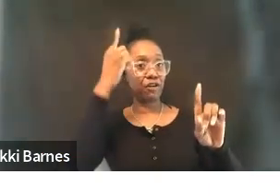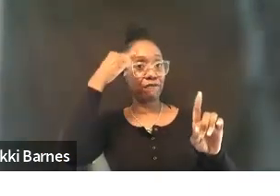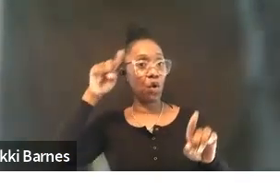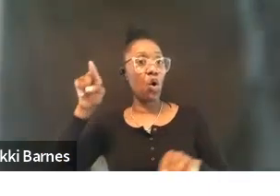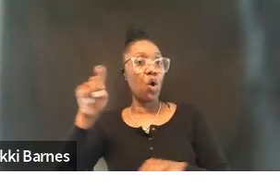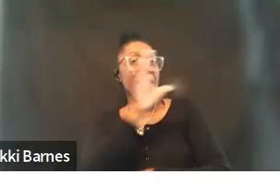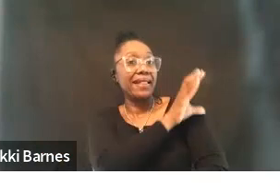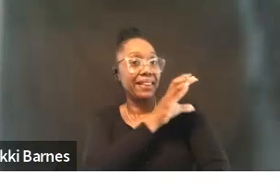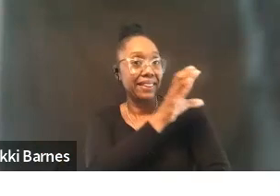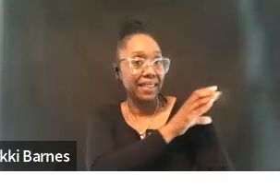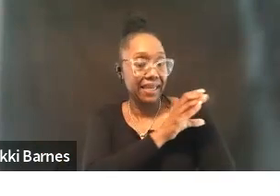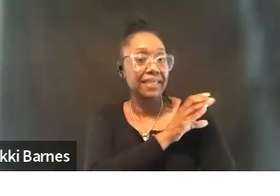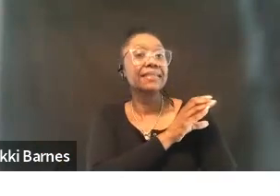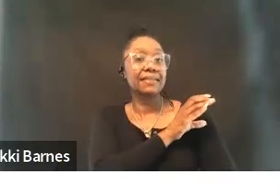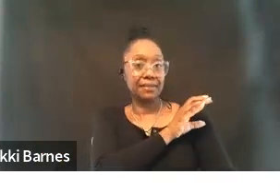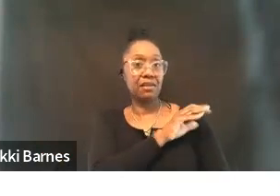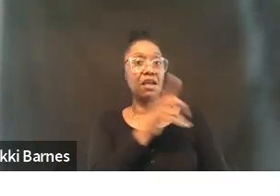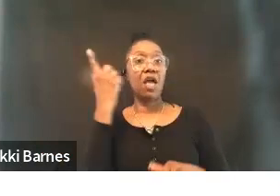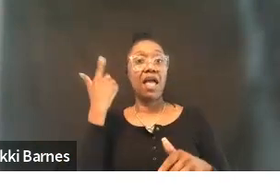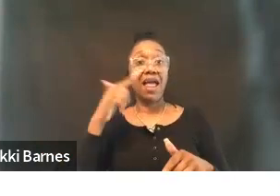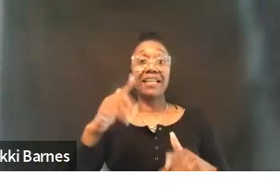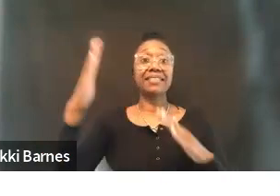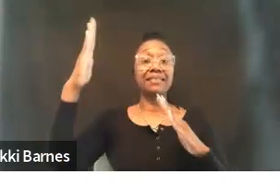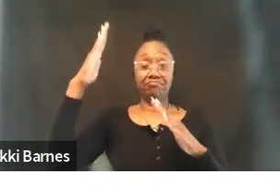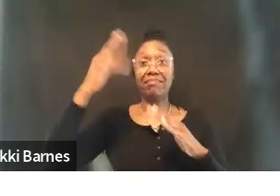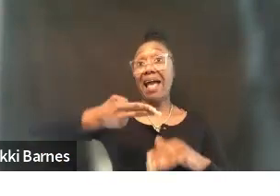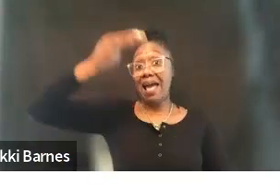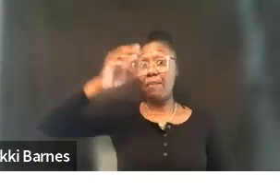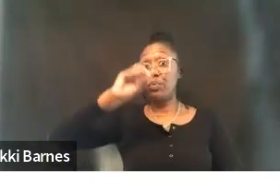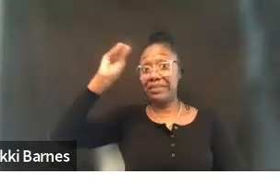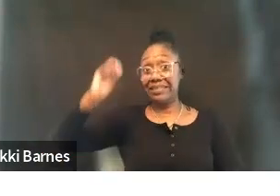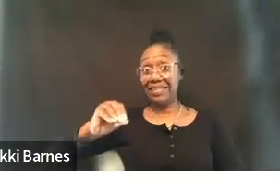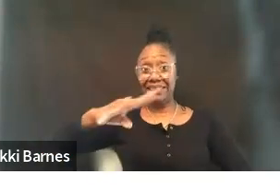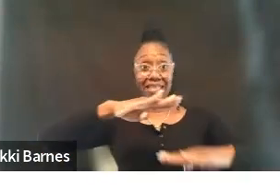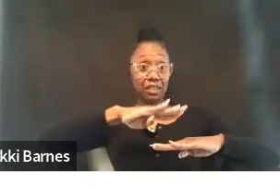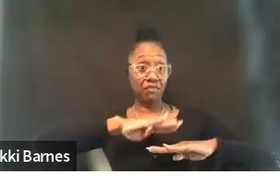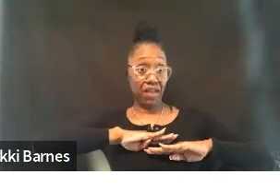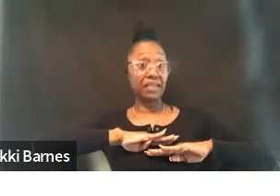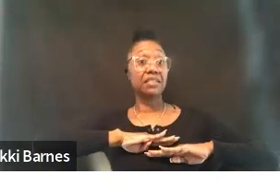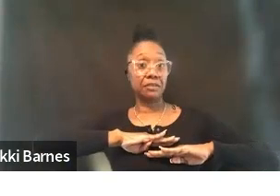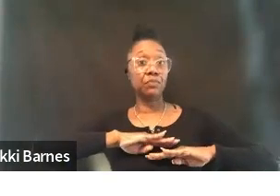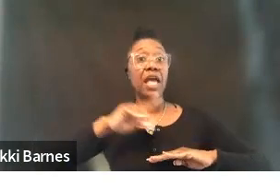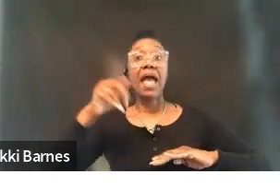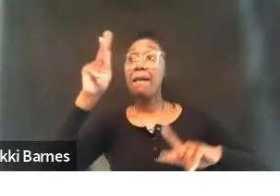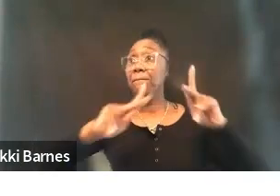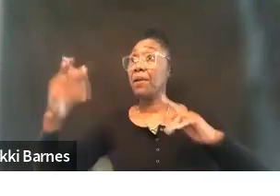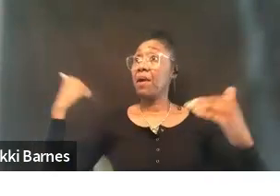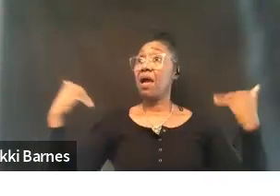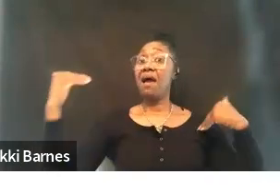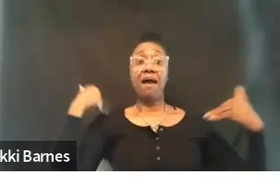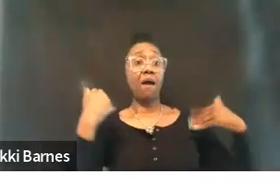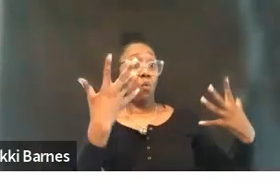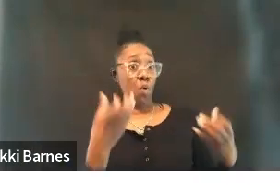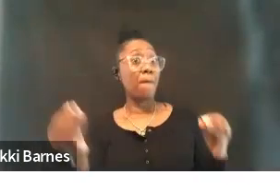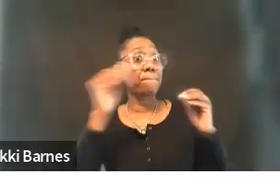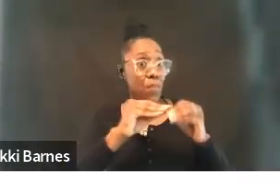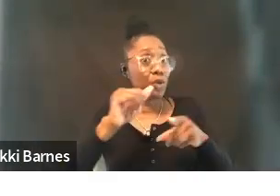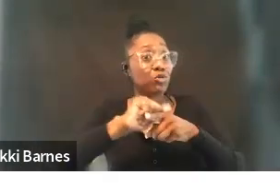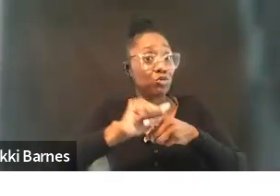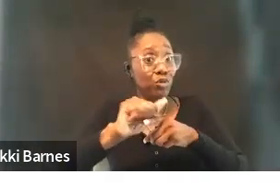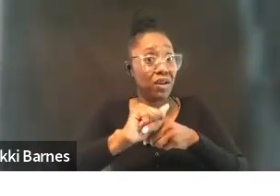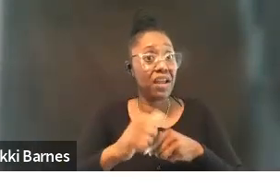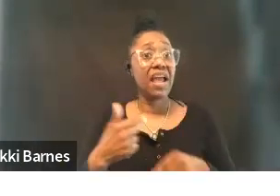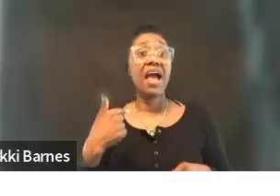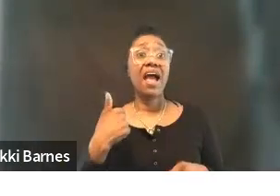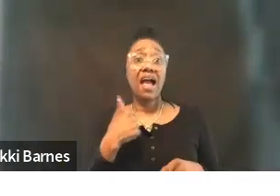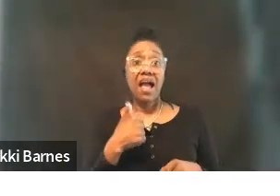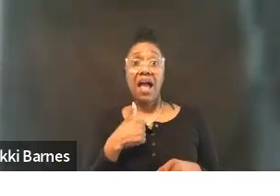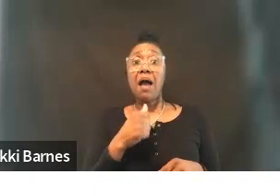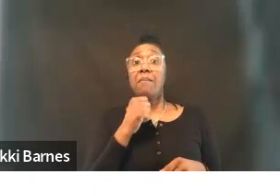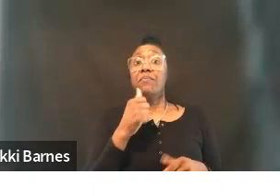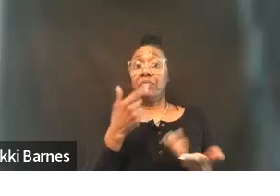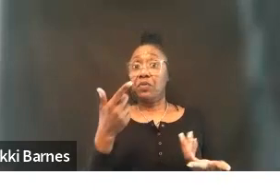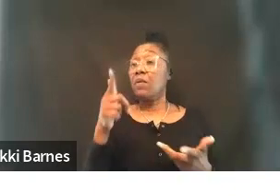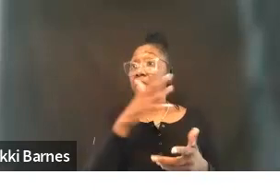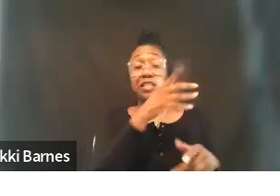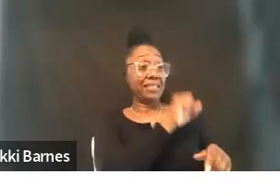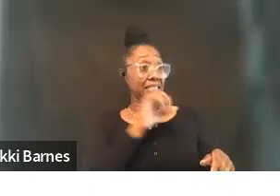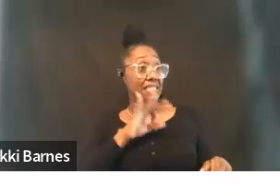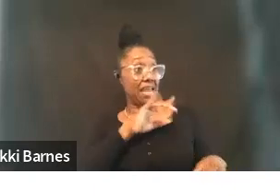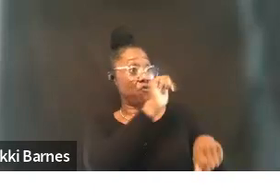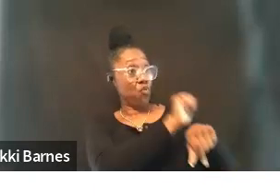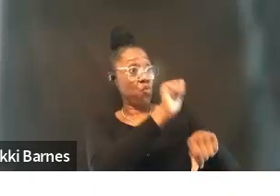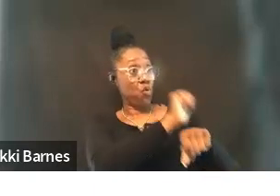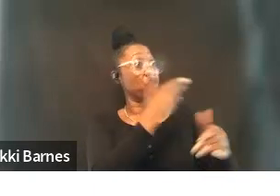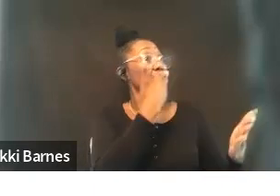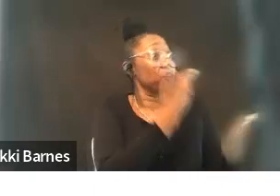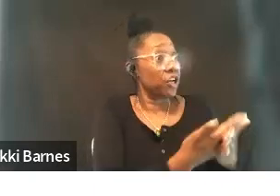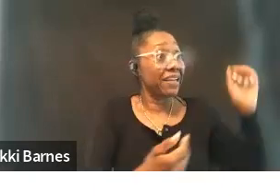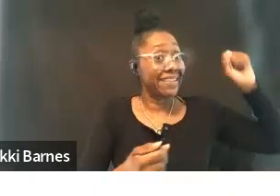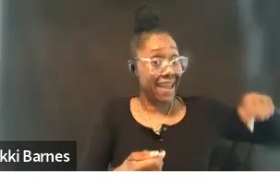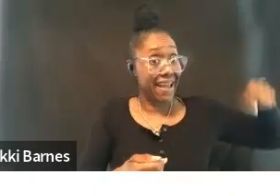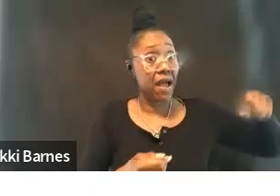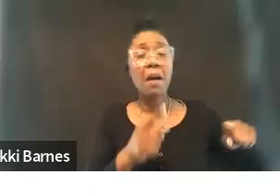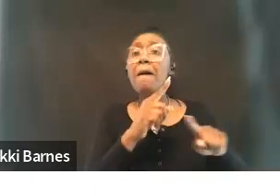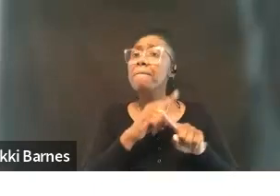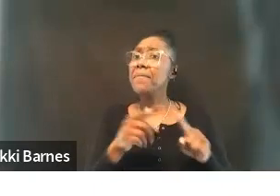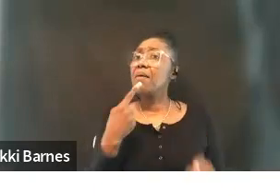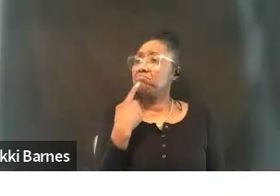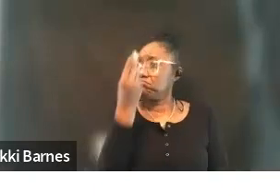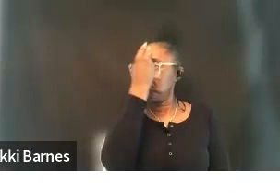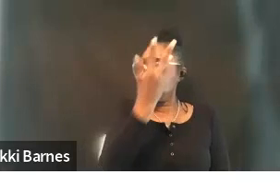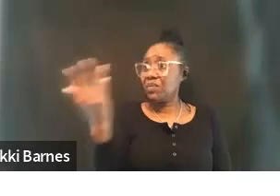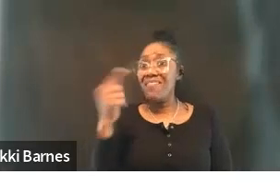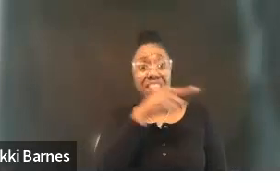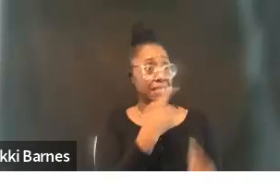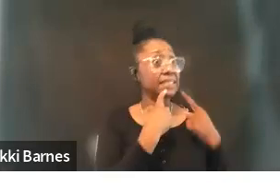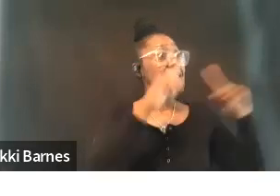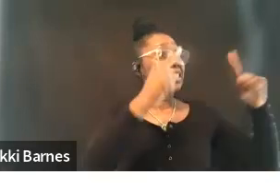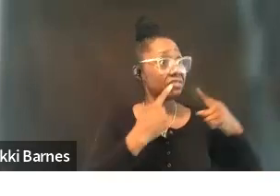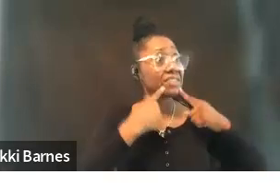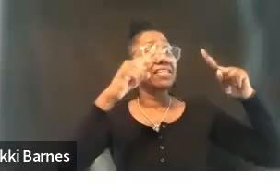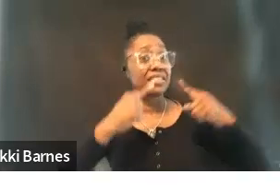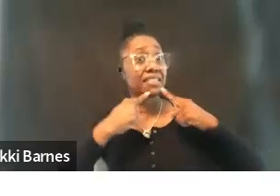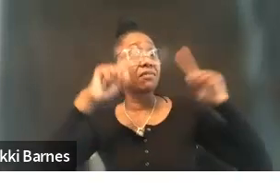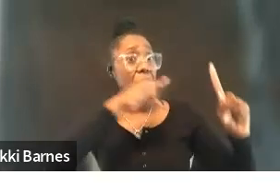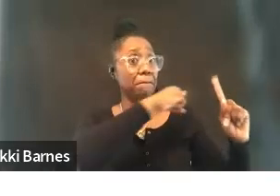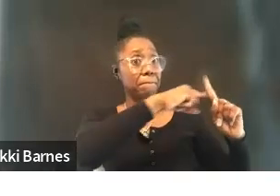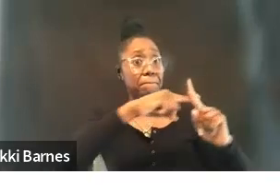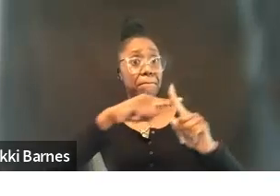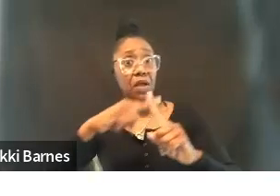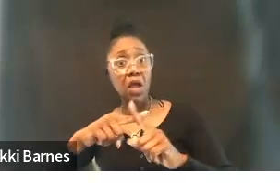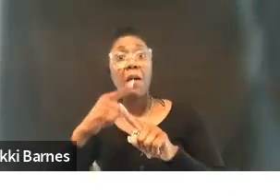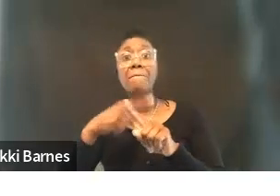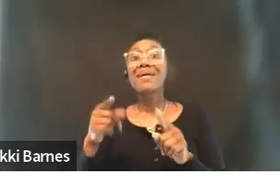So I share this not just to say, our resource and our staff are doing great work, although they do, but to tell all of you that even with these good outcomes, the challenges that Ashley shared as a family member were still happening.